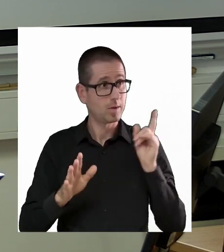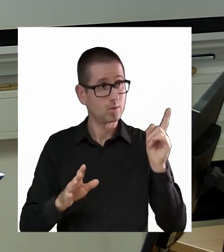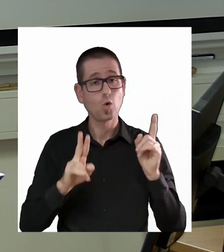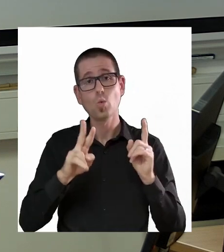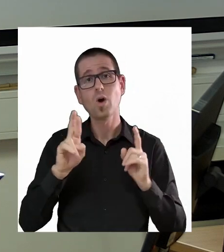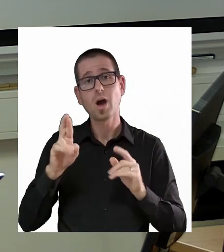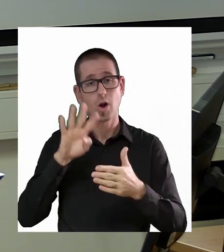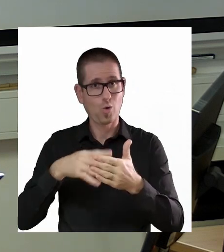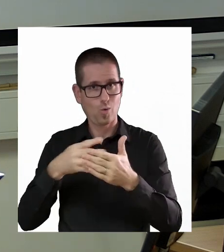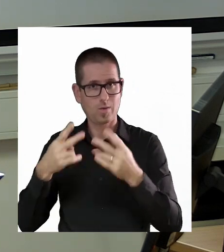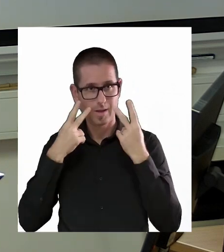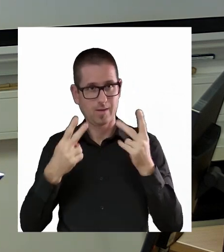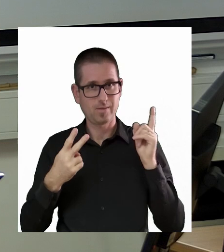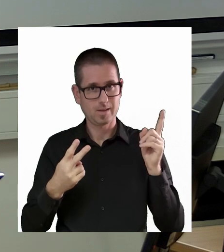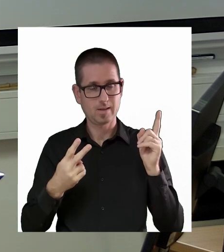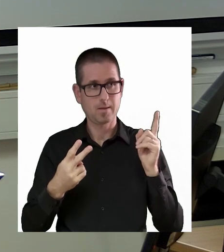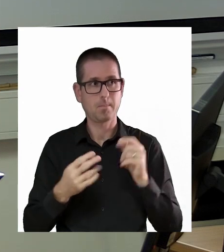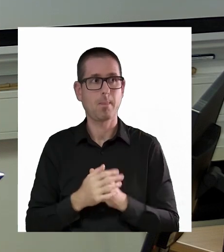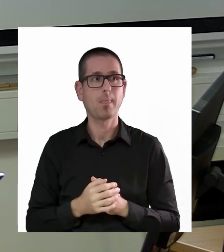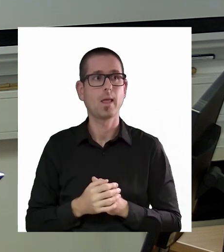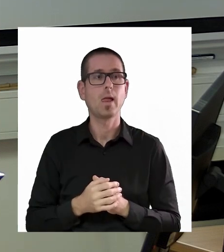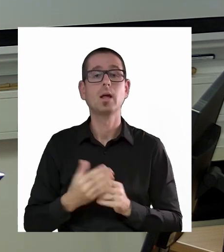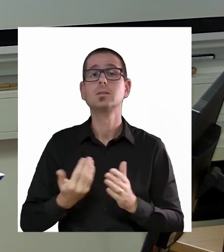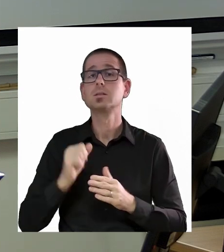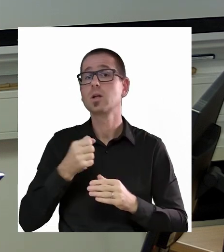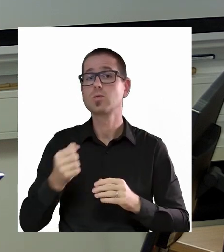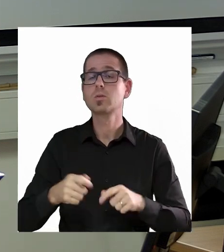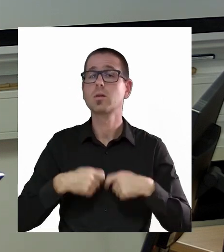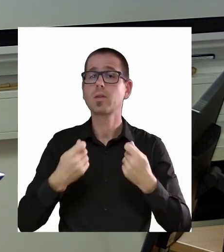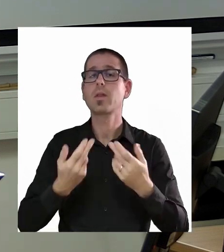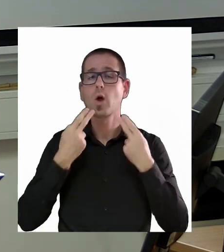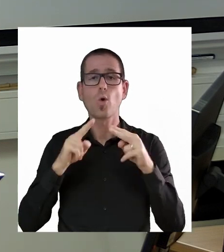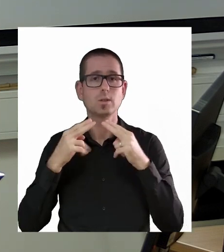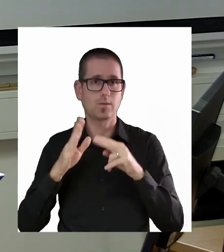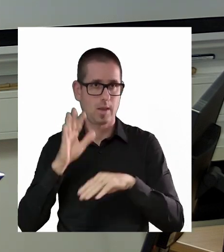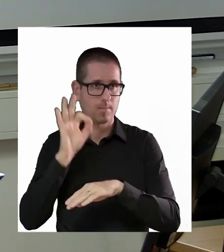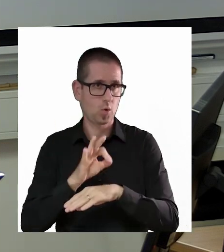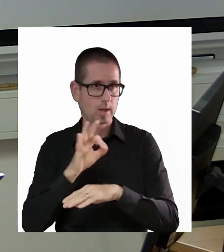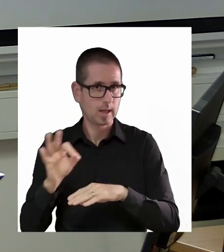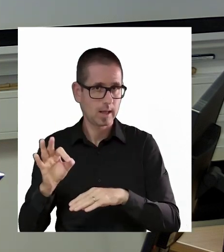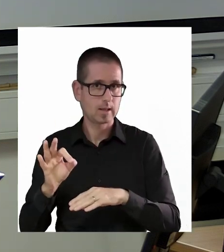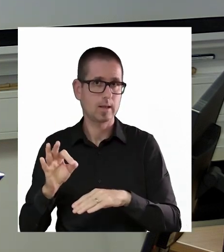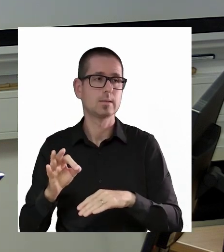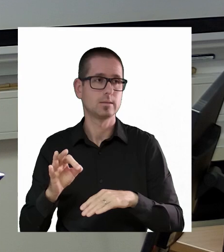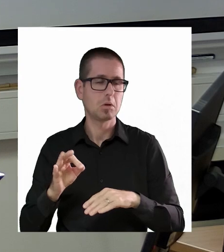for the past five minutes to share some feedback on the project by completing a very short survey.